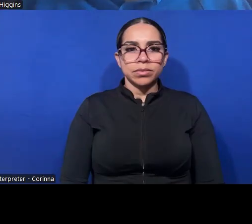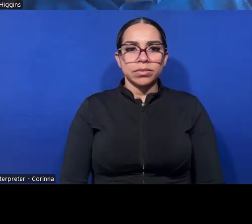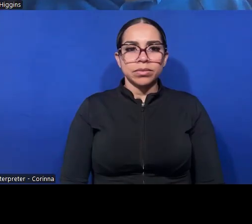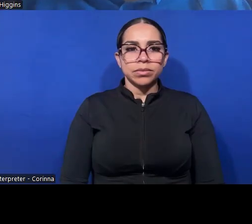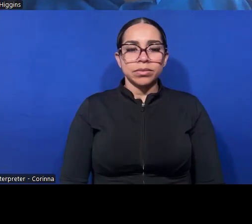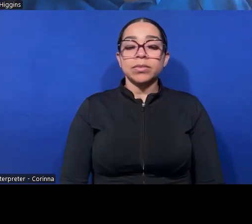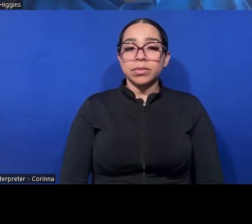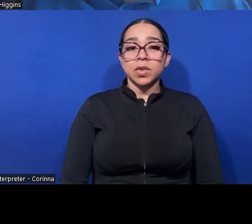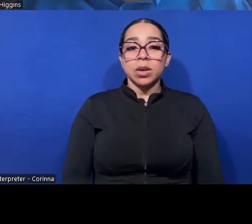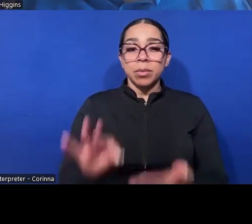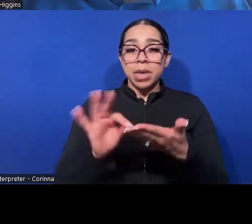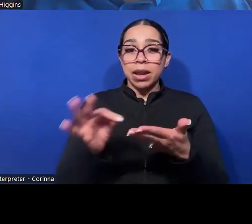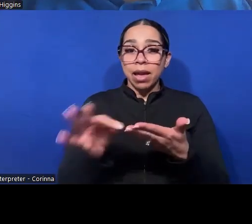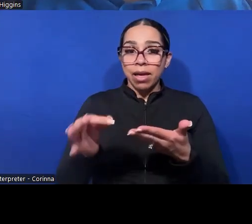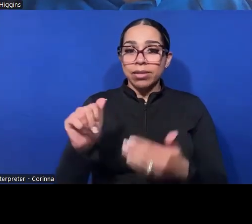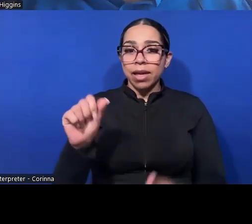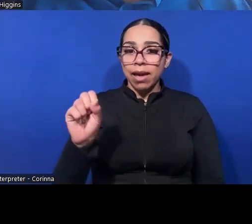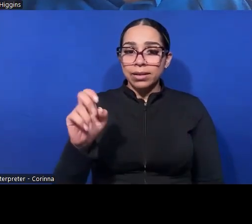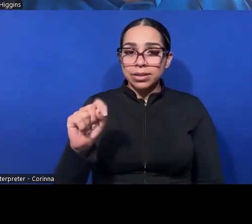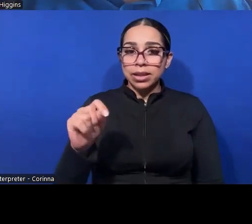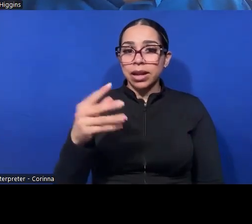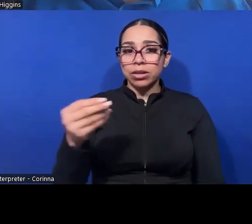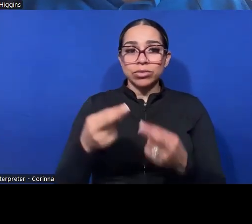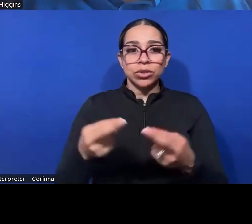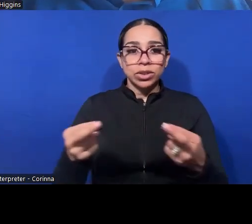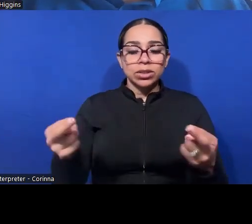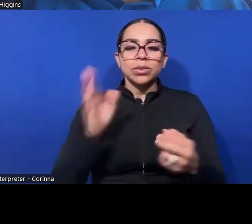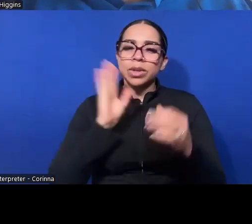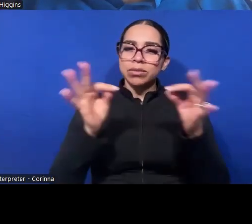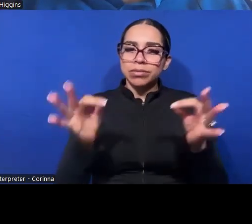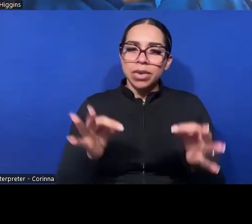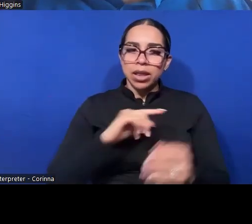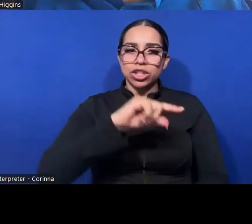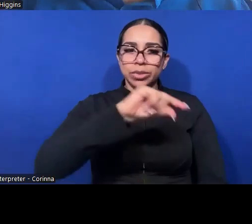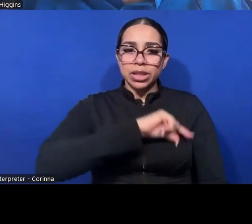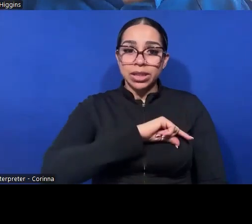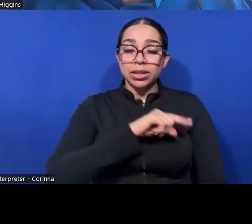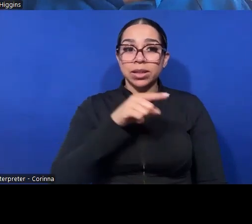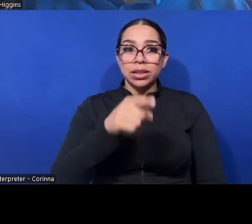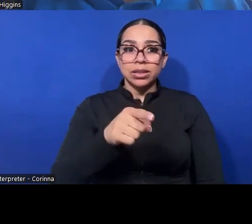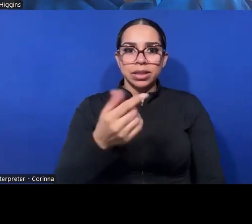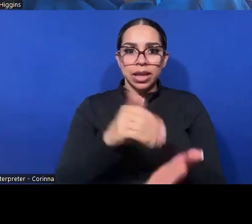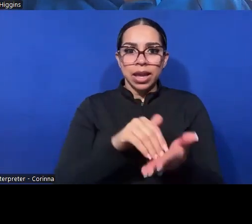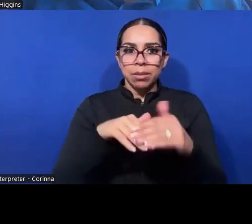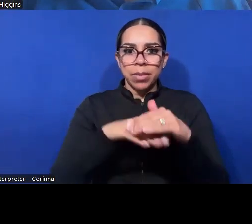and resources, we're going to talk about, eligibility. This is another again, a basic,